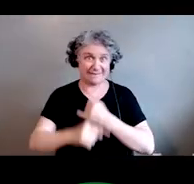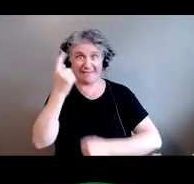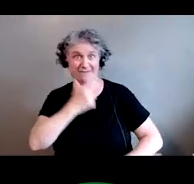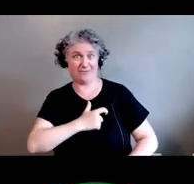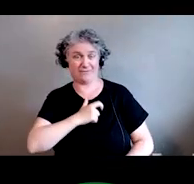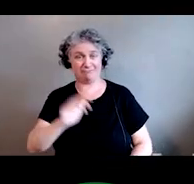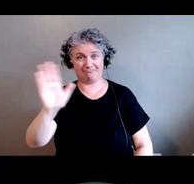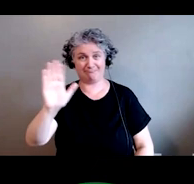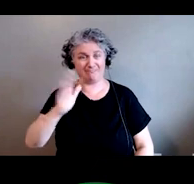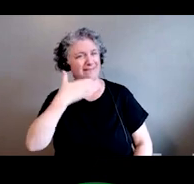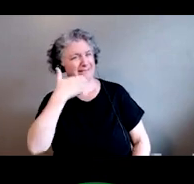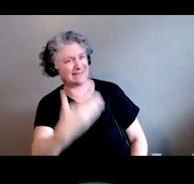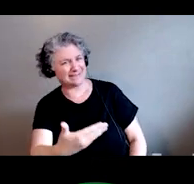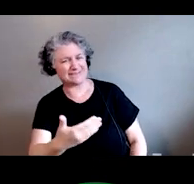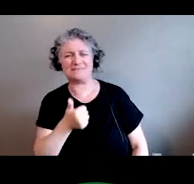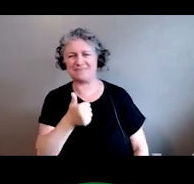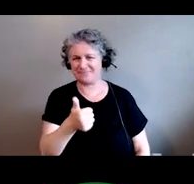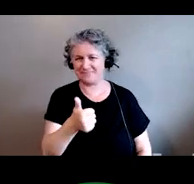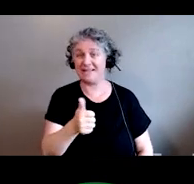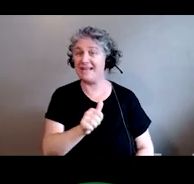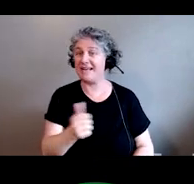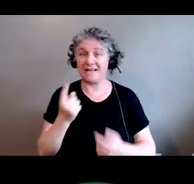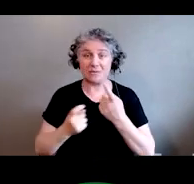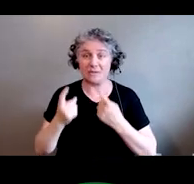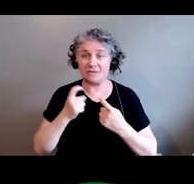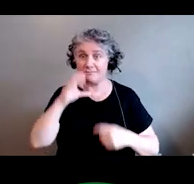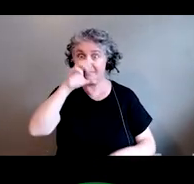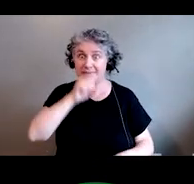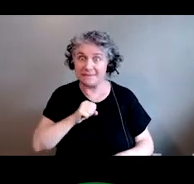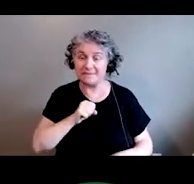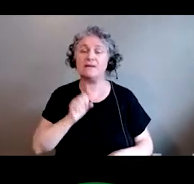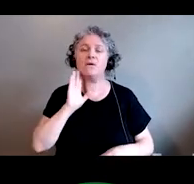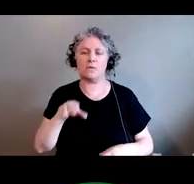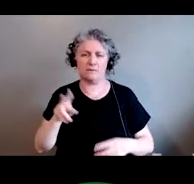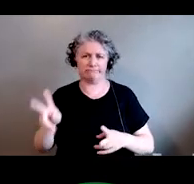Thank you. Thank you. Any questions that we didn't have time for? We will collect those.